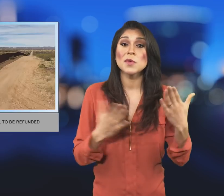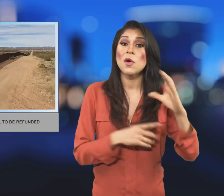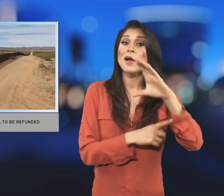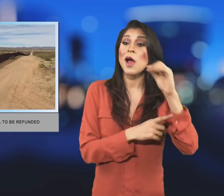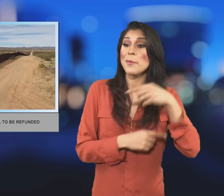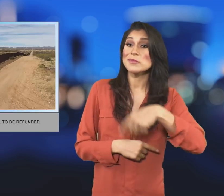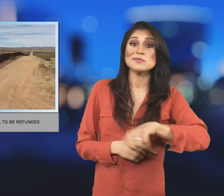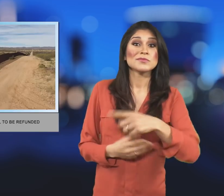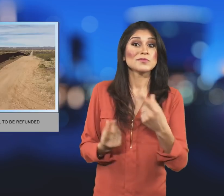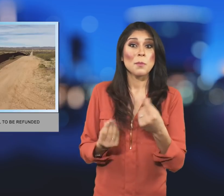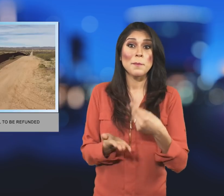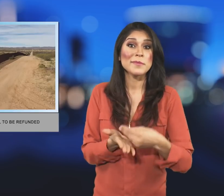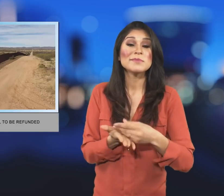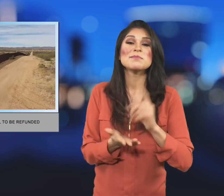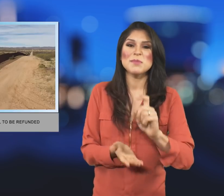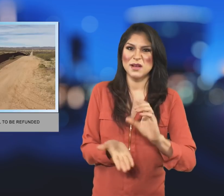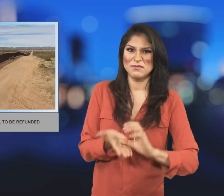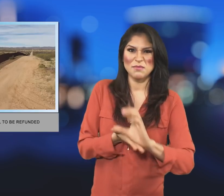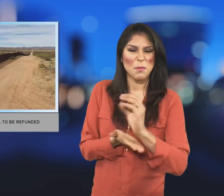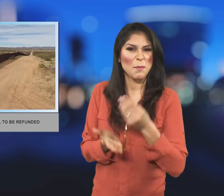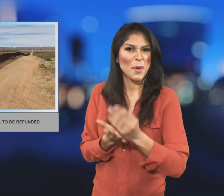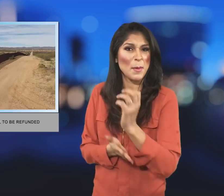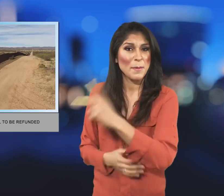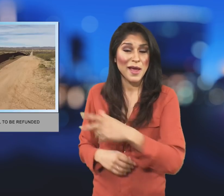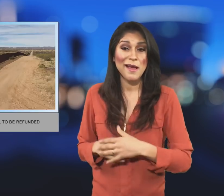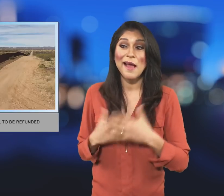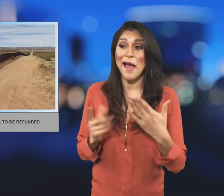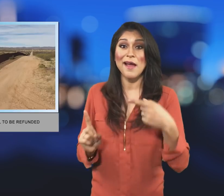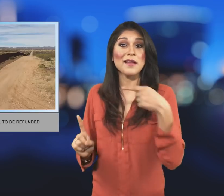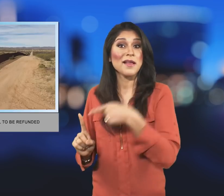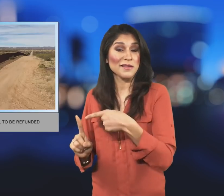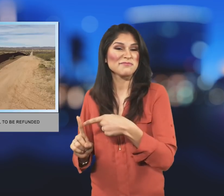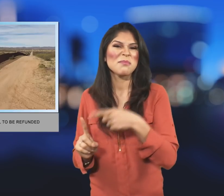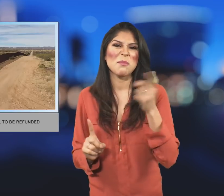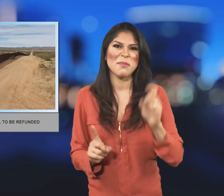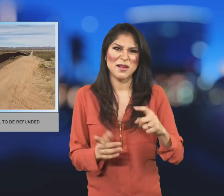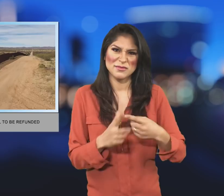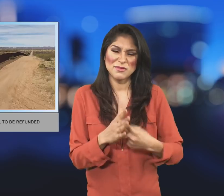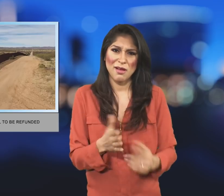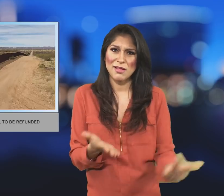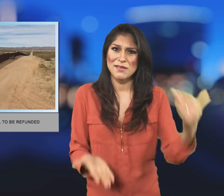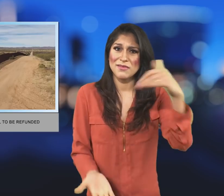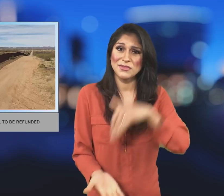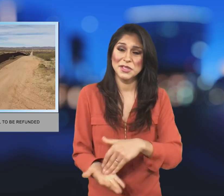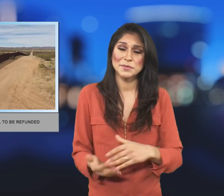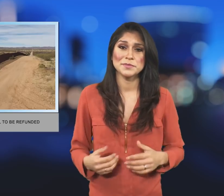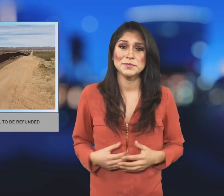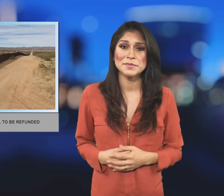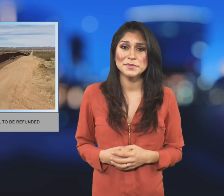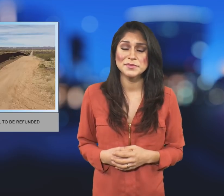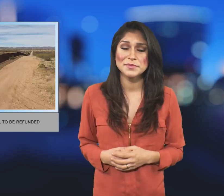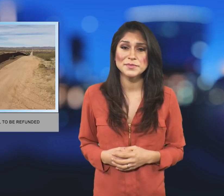So GoFundMe is refunding all that money and Kolfage has to start again.